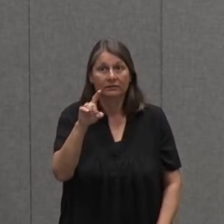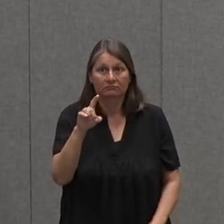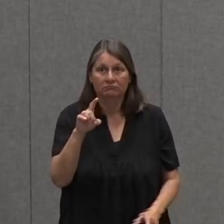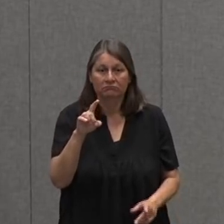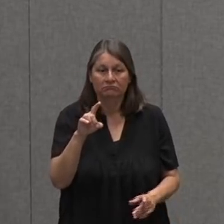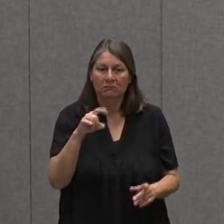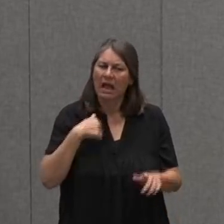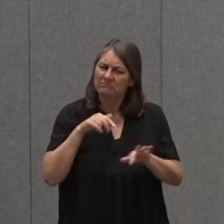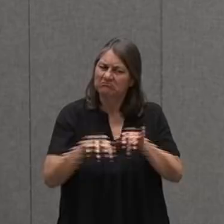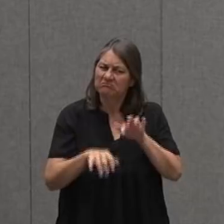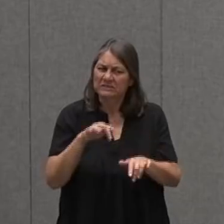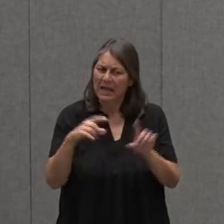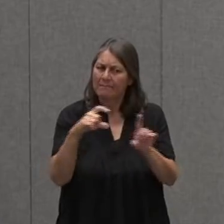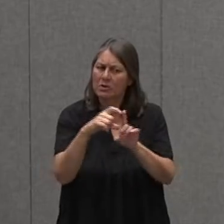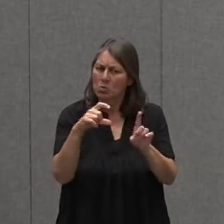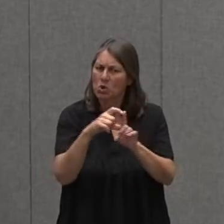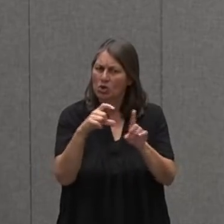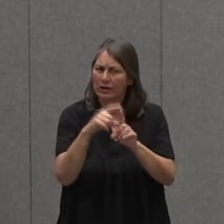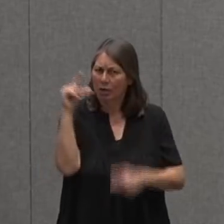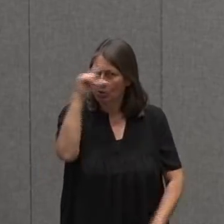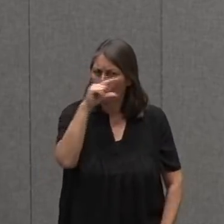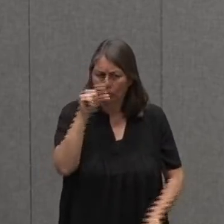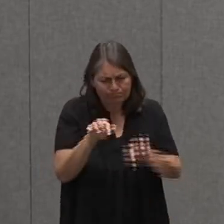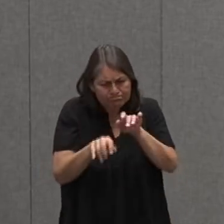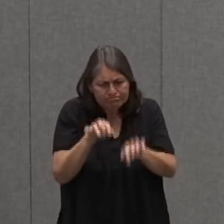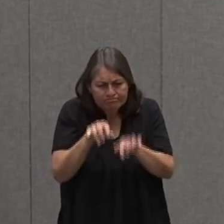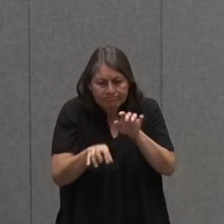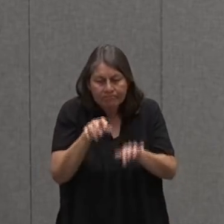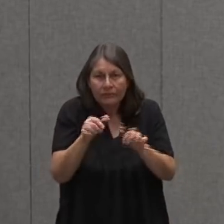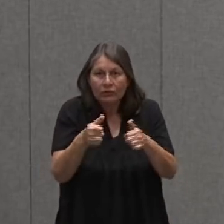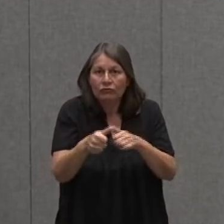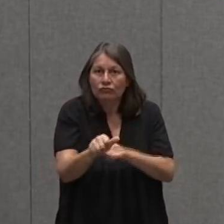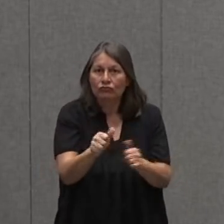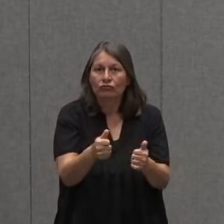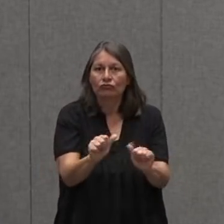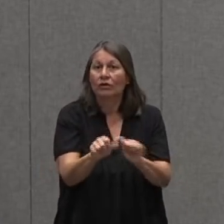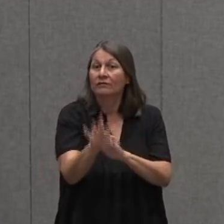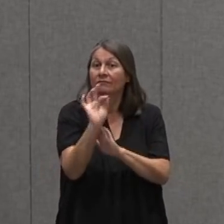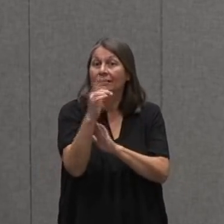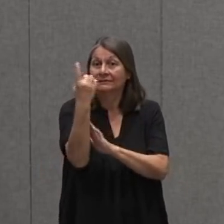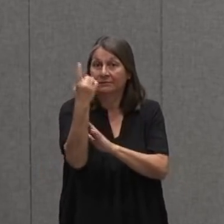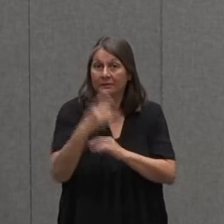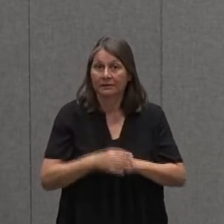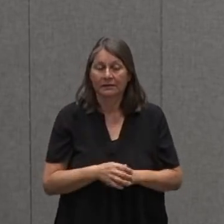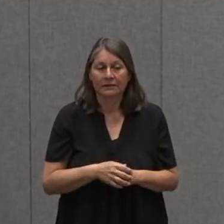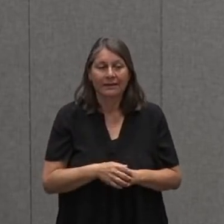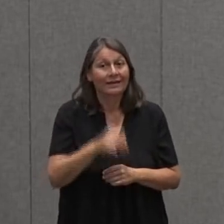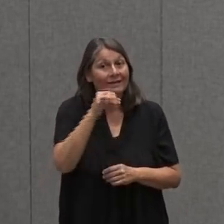to find something. And we had what was called a pink super moon